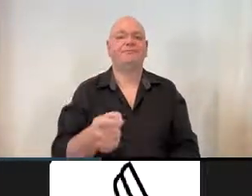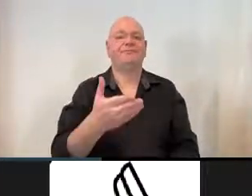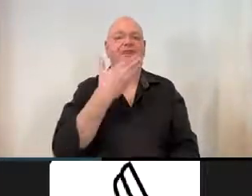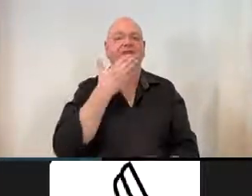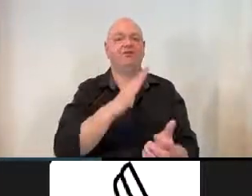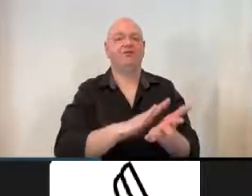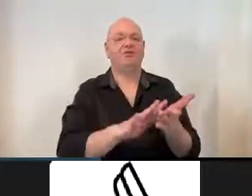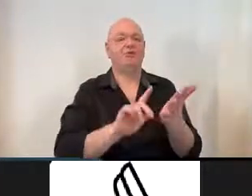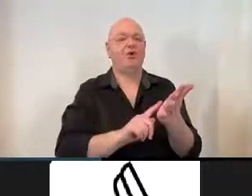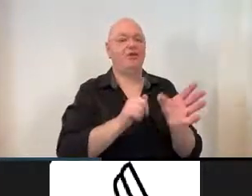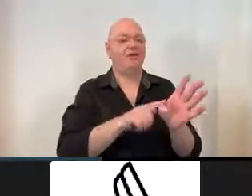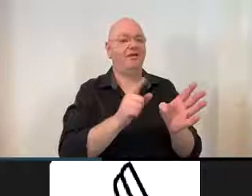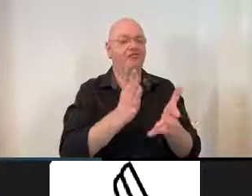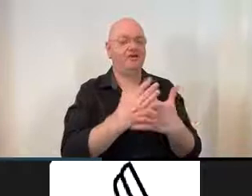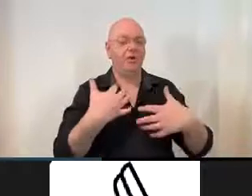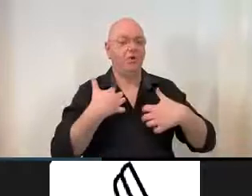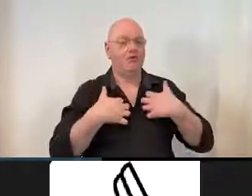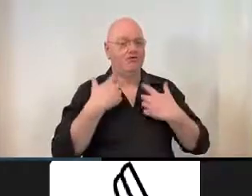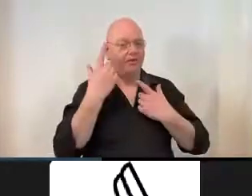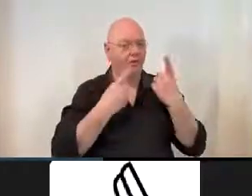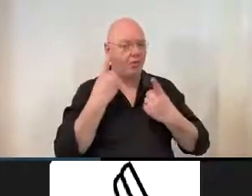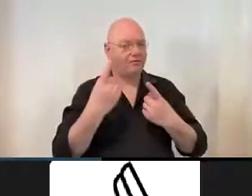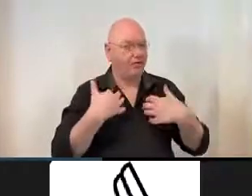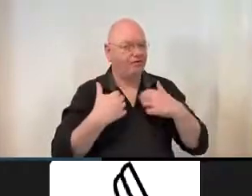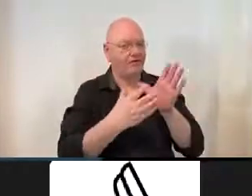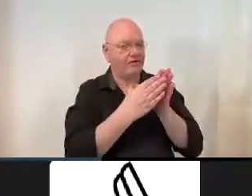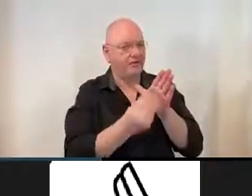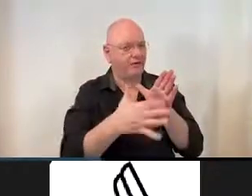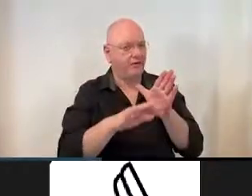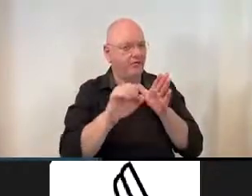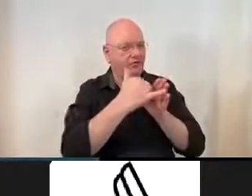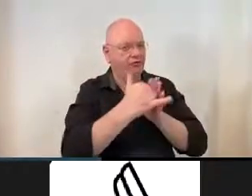Finally, working together, so advocating for an increased role for creative and cultural stakeholders